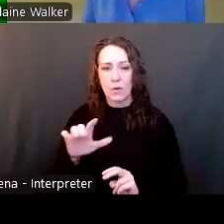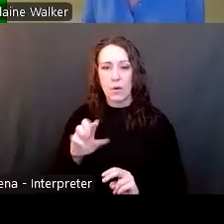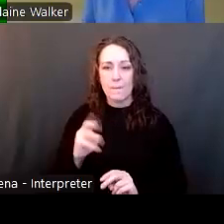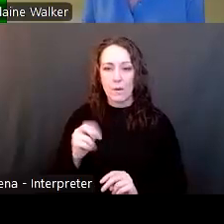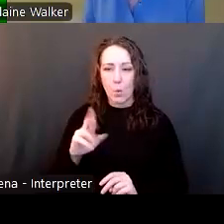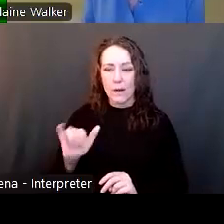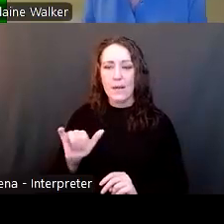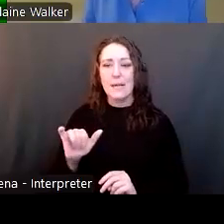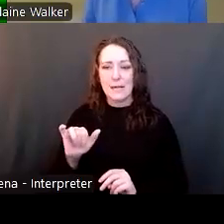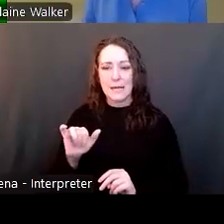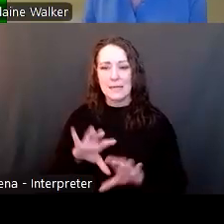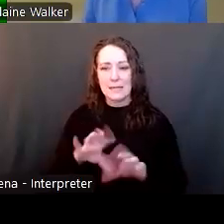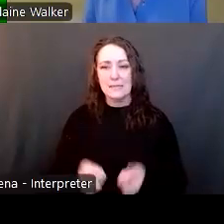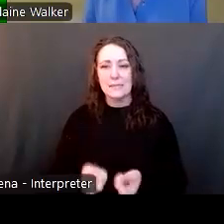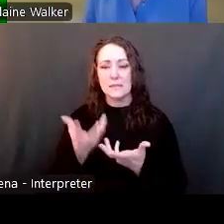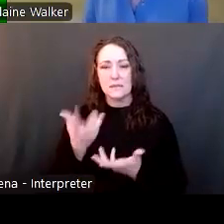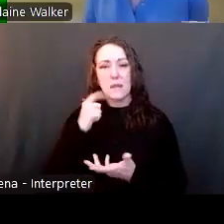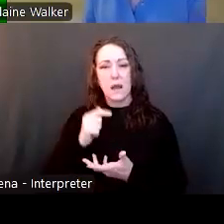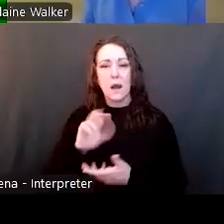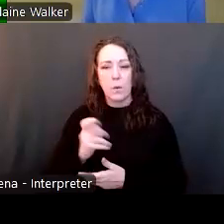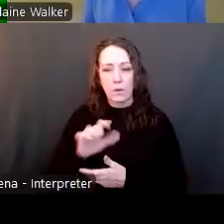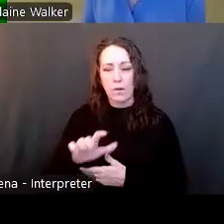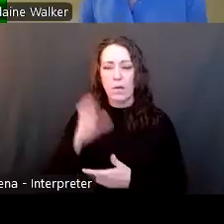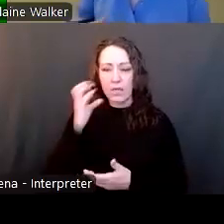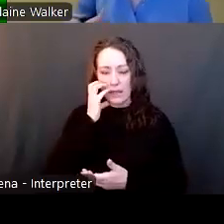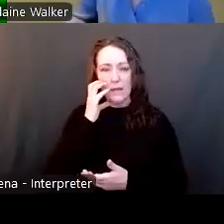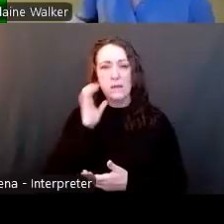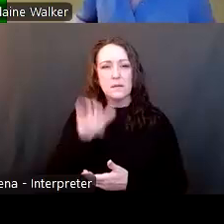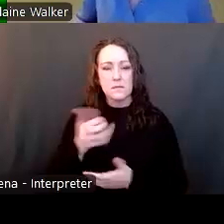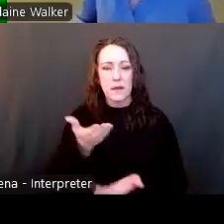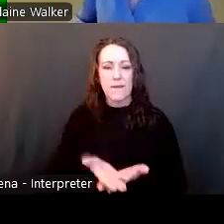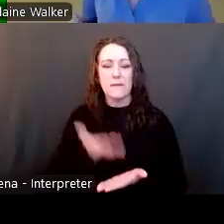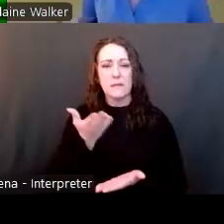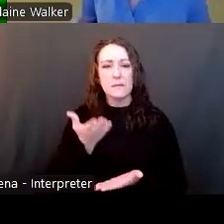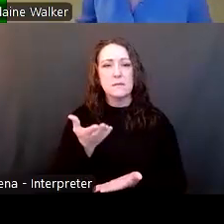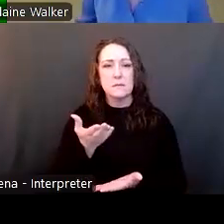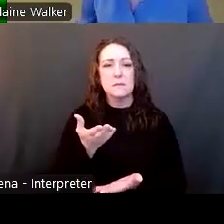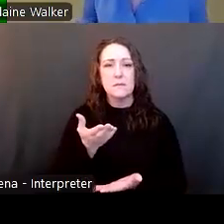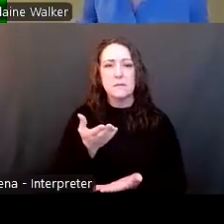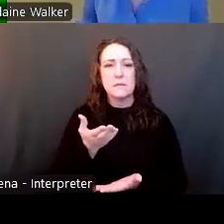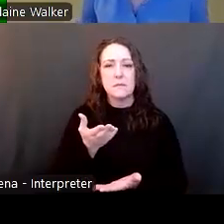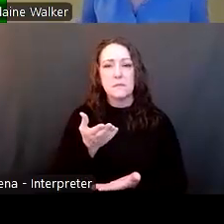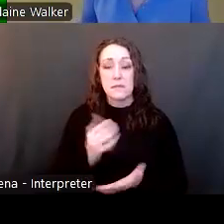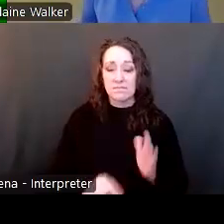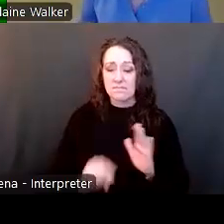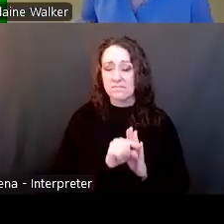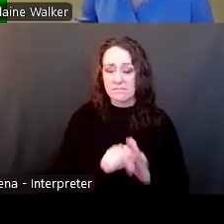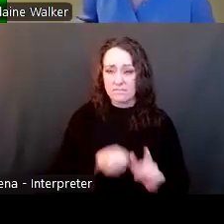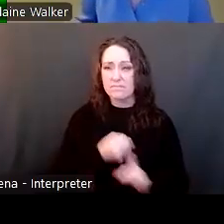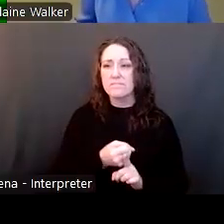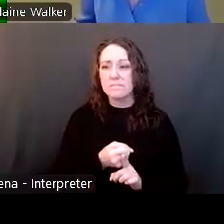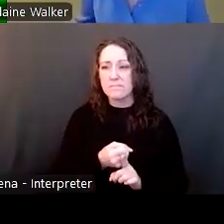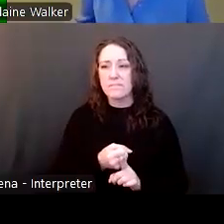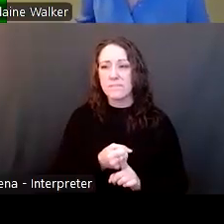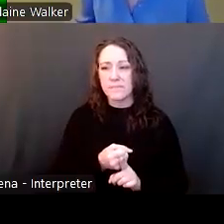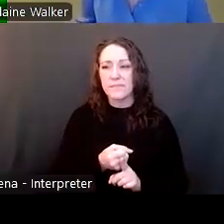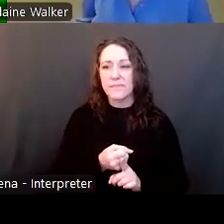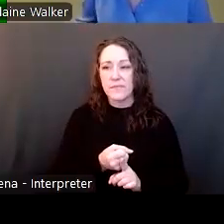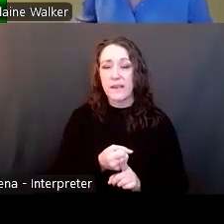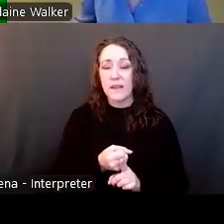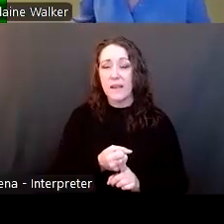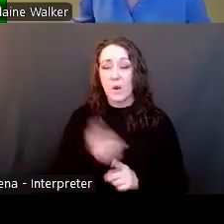thickness and again finding evidence that the adverse effect of reduced minority